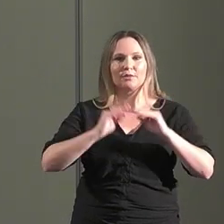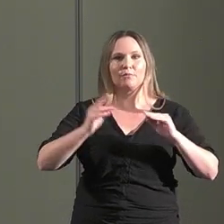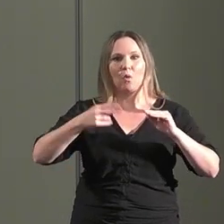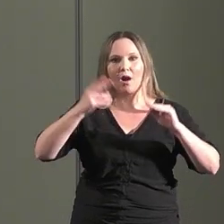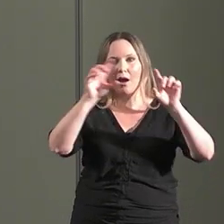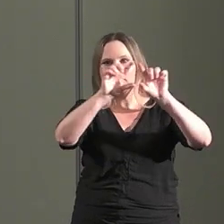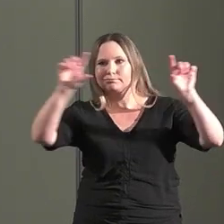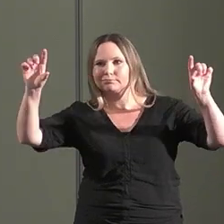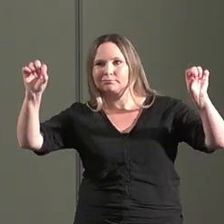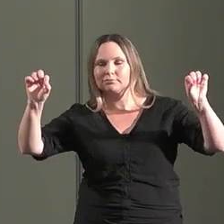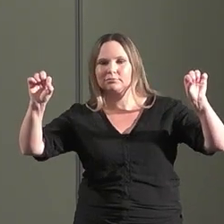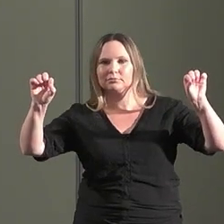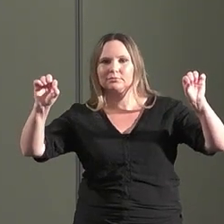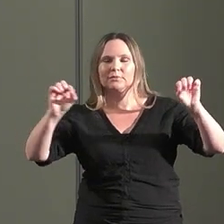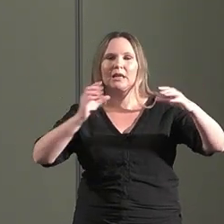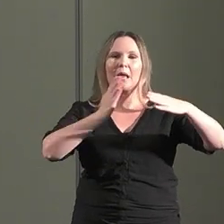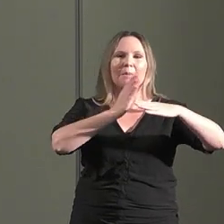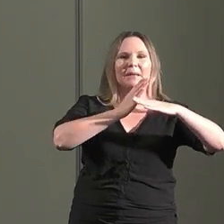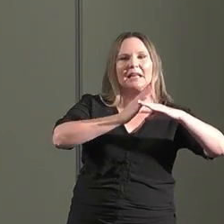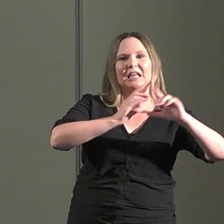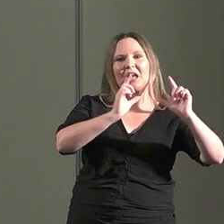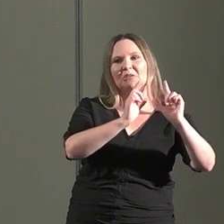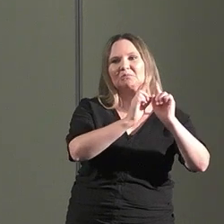Medium also has a high bar but not as high.